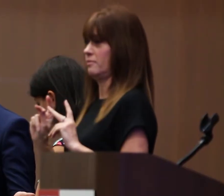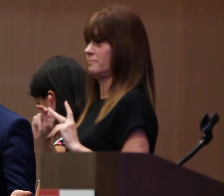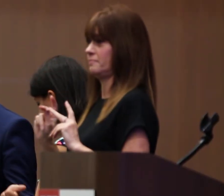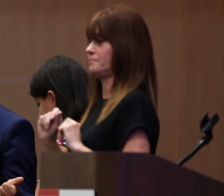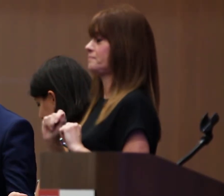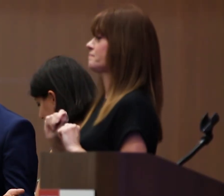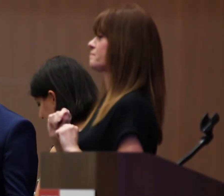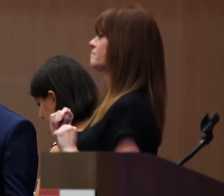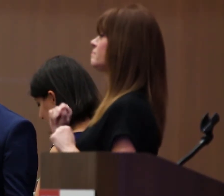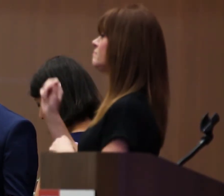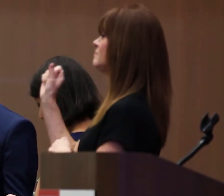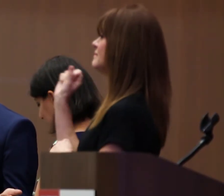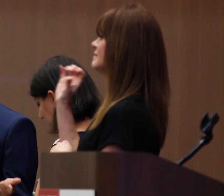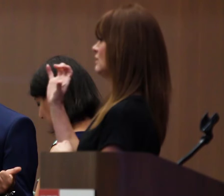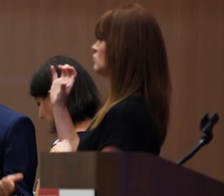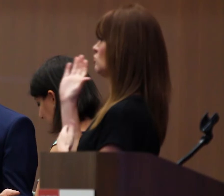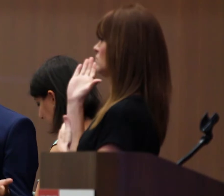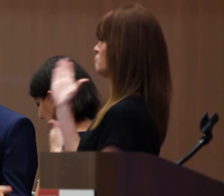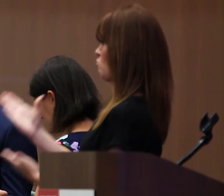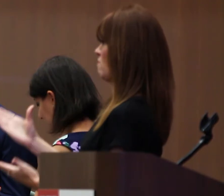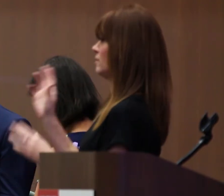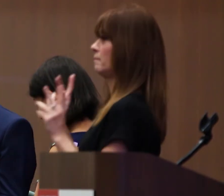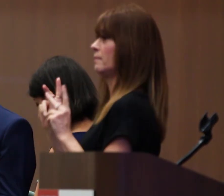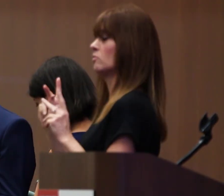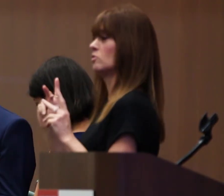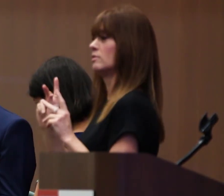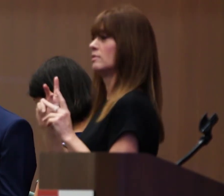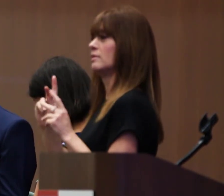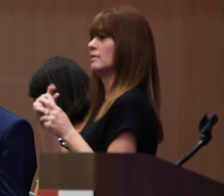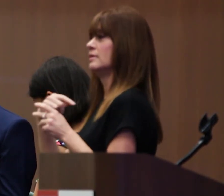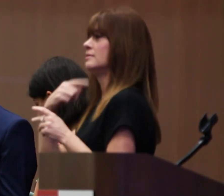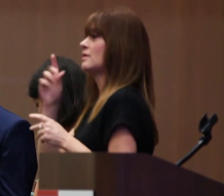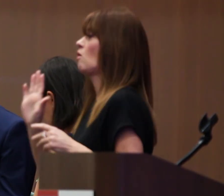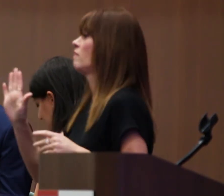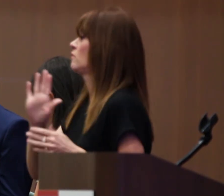Secretary brought in people here to tell you their story and I think you should